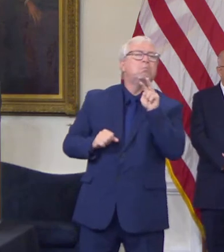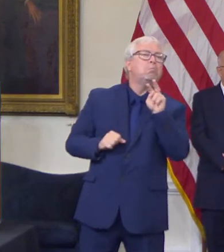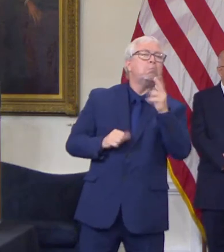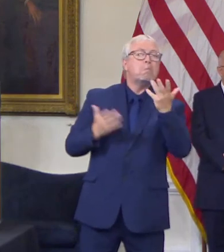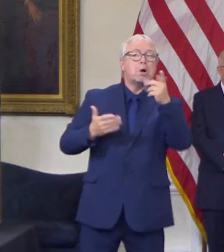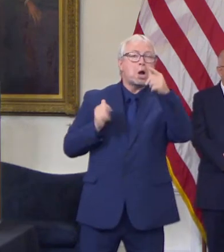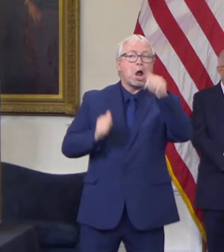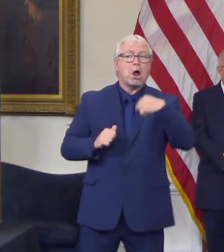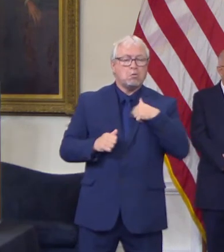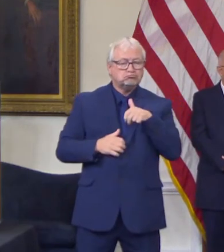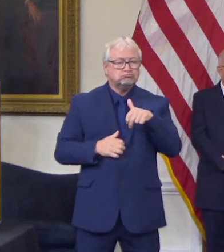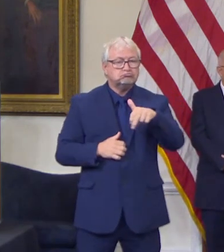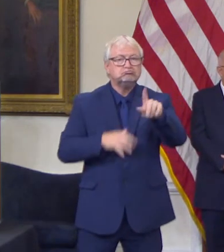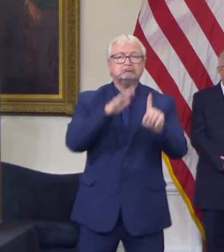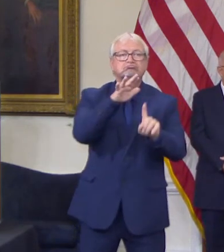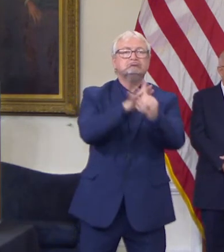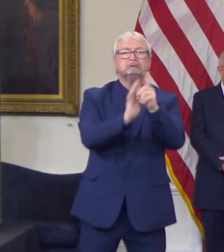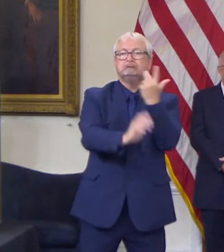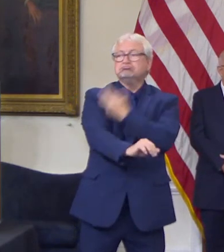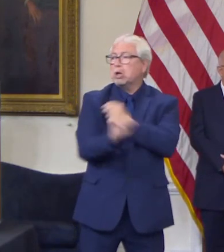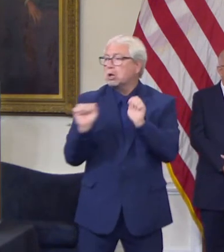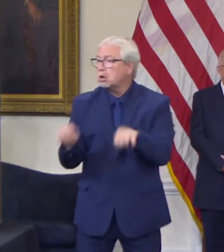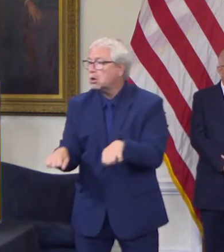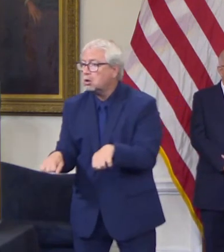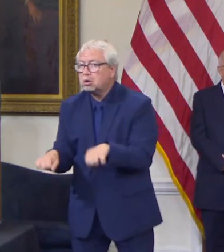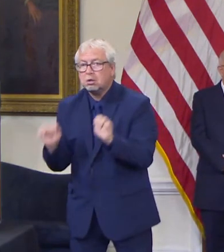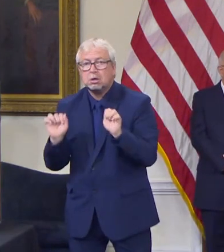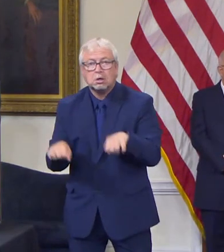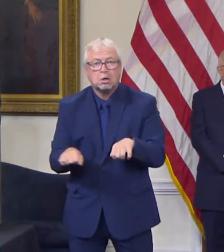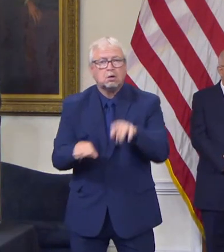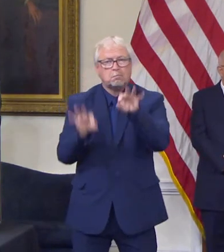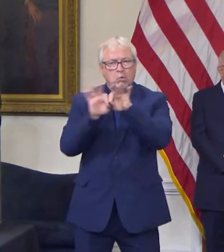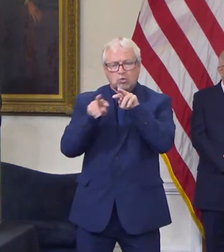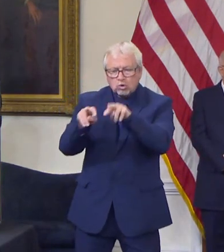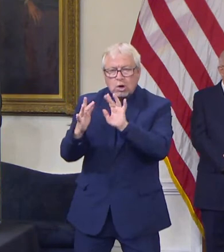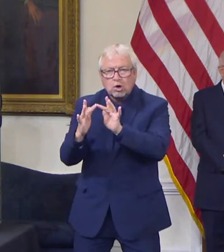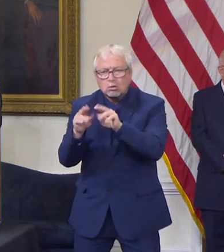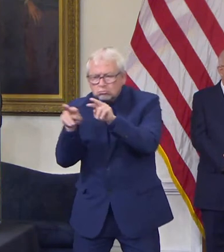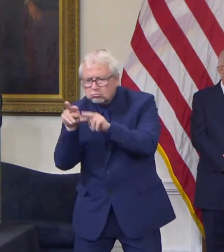All COVID-19 vaccine providers in the state have received clear